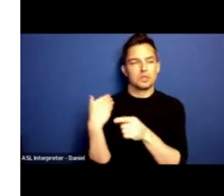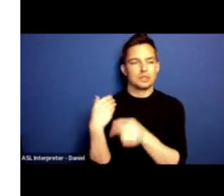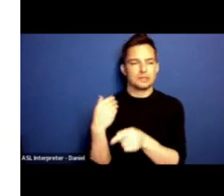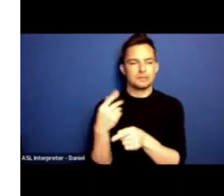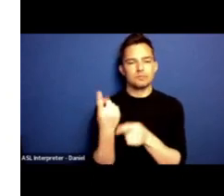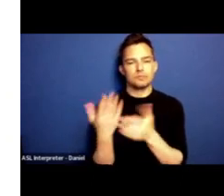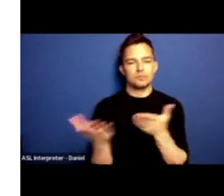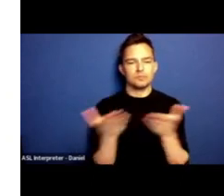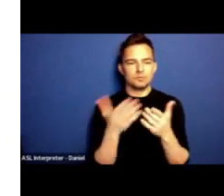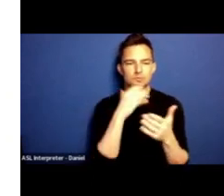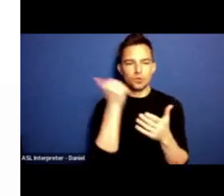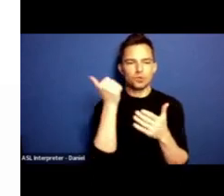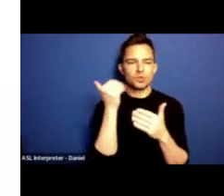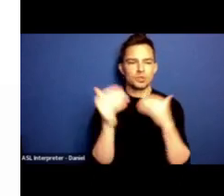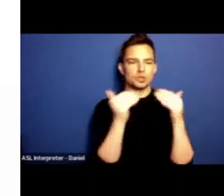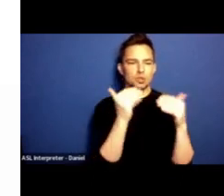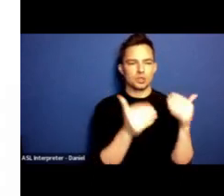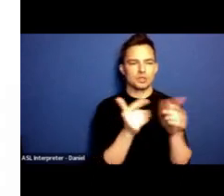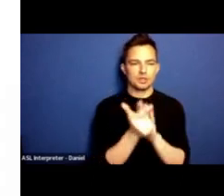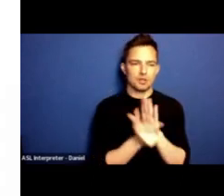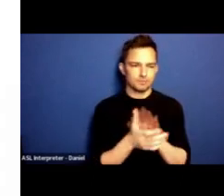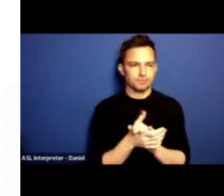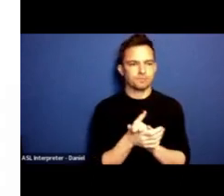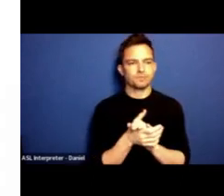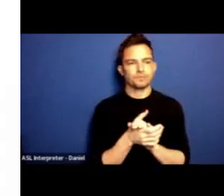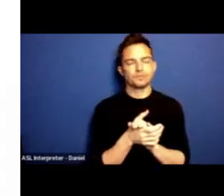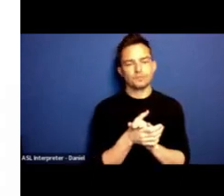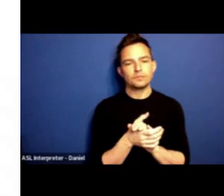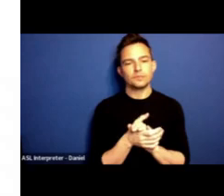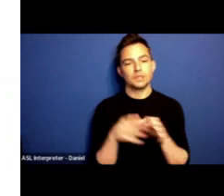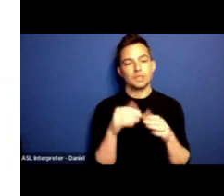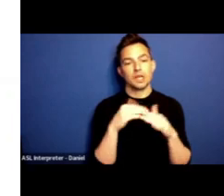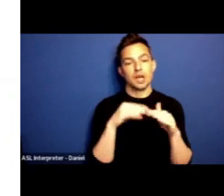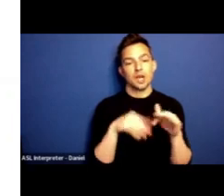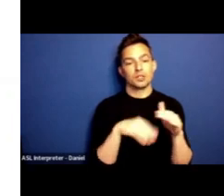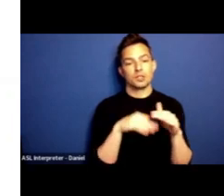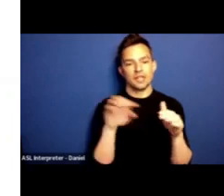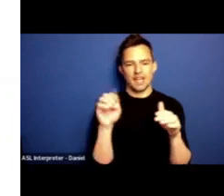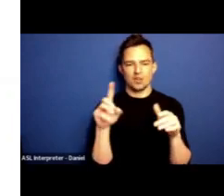Older Adults Act. And in this case, I would say that we have